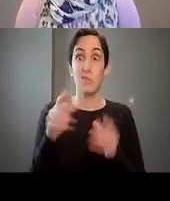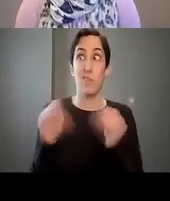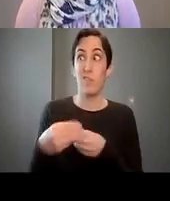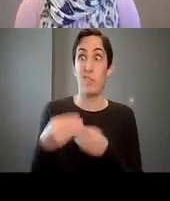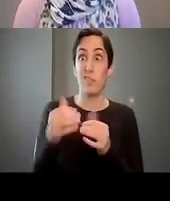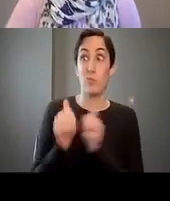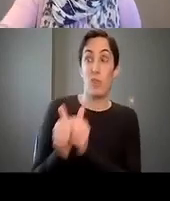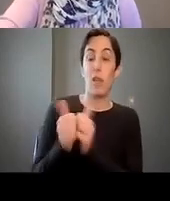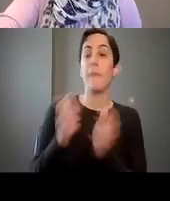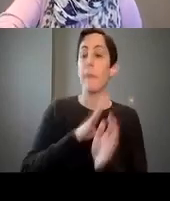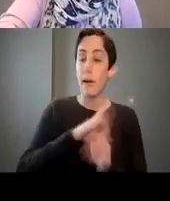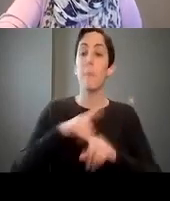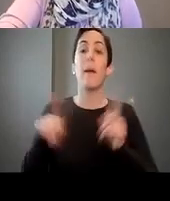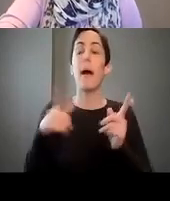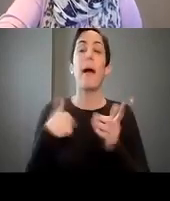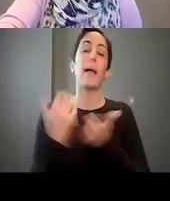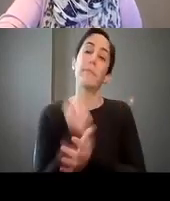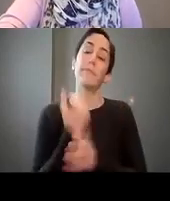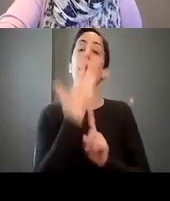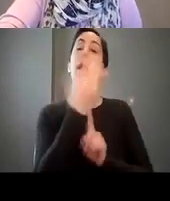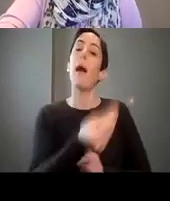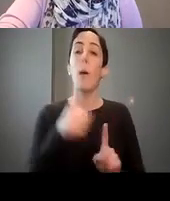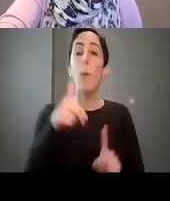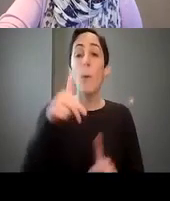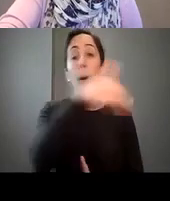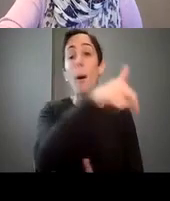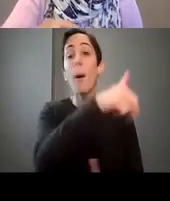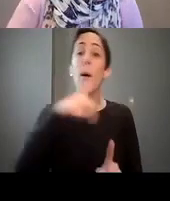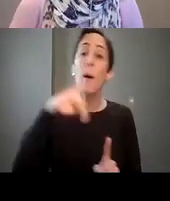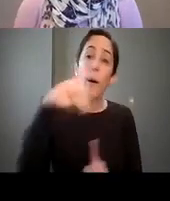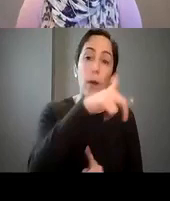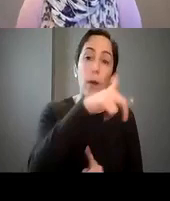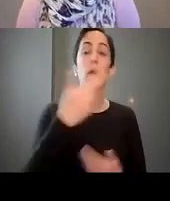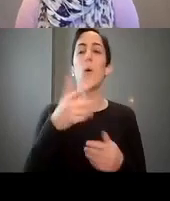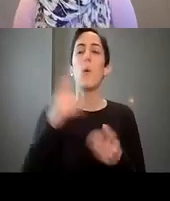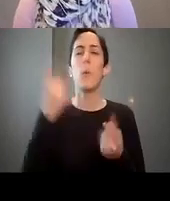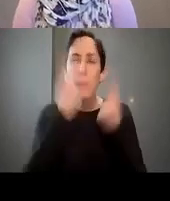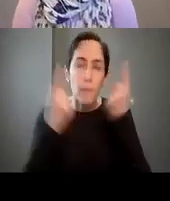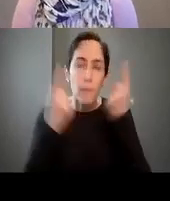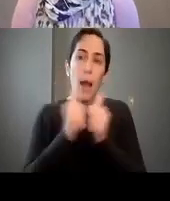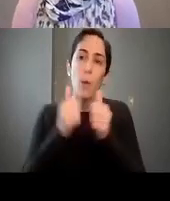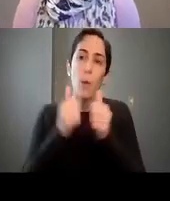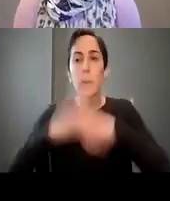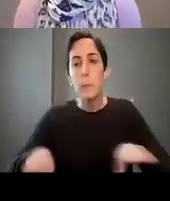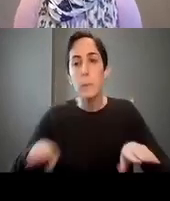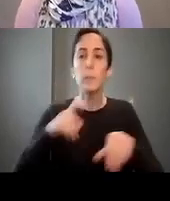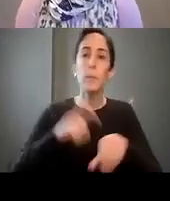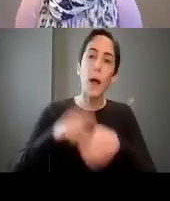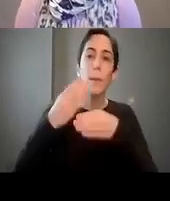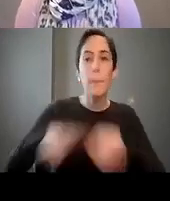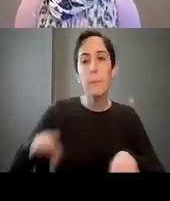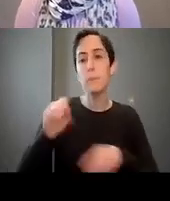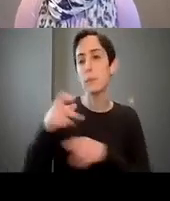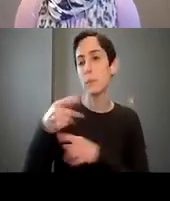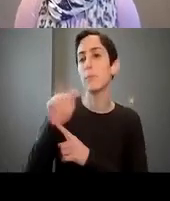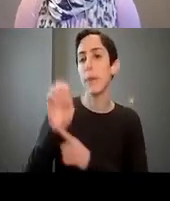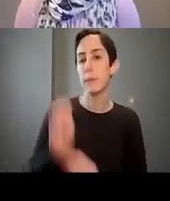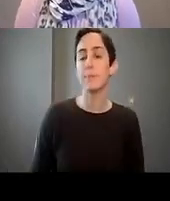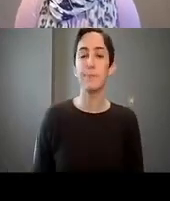but to be quite intentional about how come back to have that be together time, you want to delineate those spaces. but to be quite intentional about how Similarly you know at a time of crisis you want to delineate those spaces.